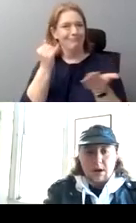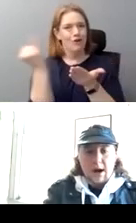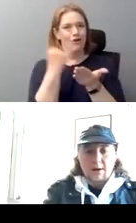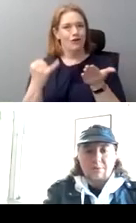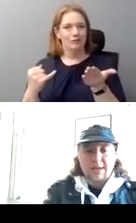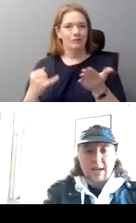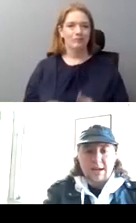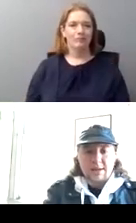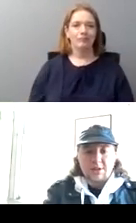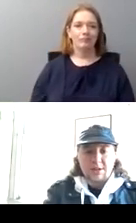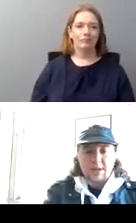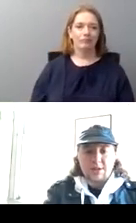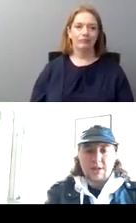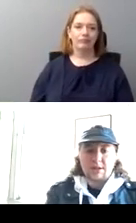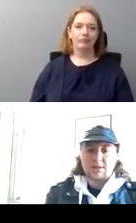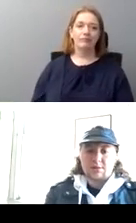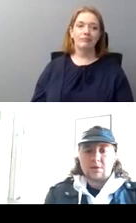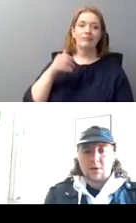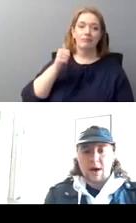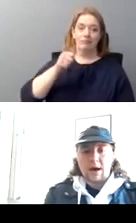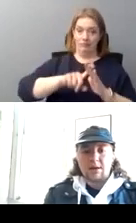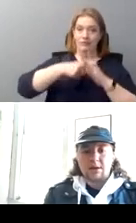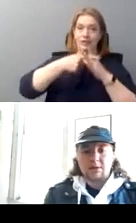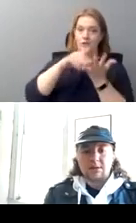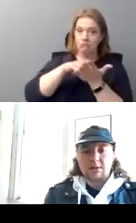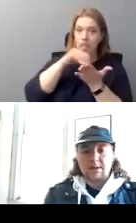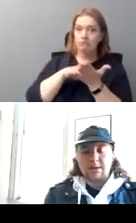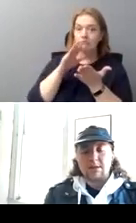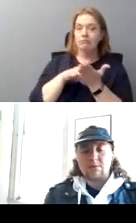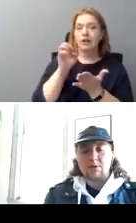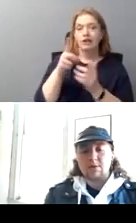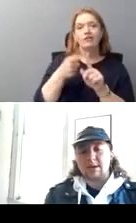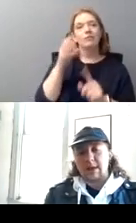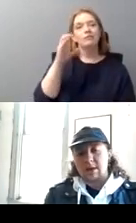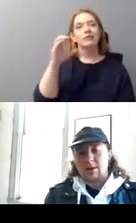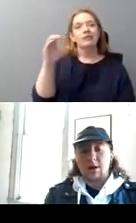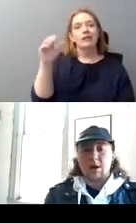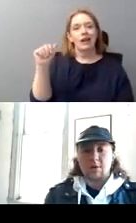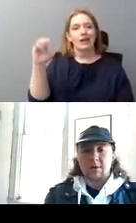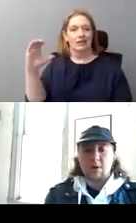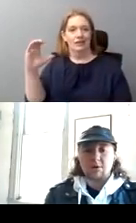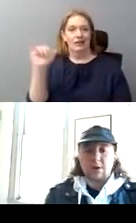Ireland began his education in San Francisco at CCAC, which was then California College of the